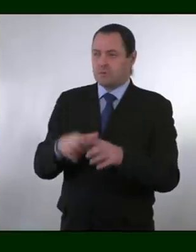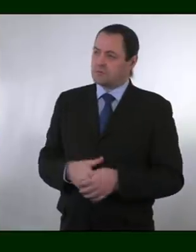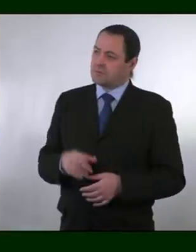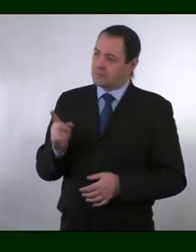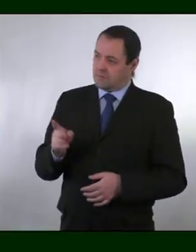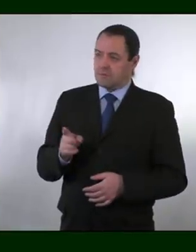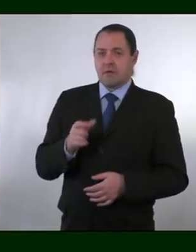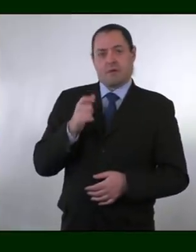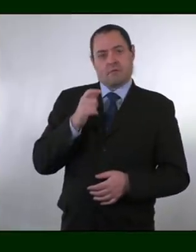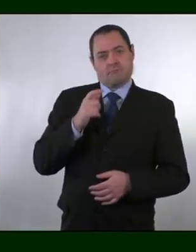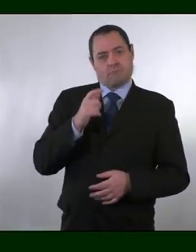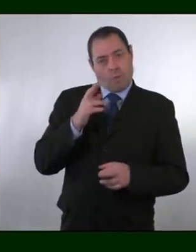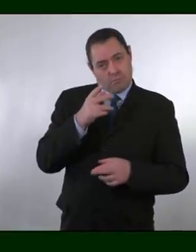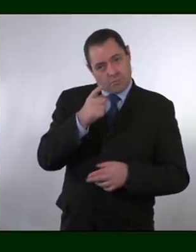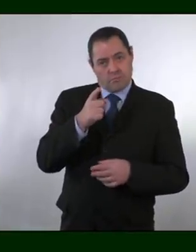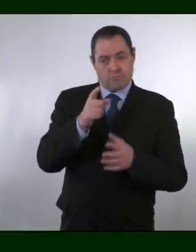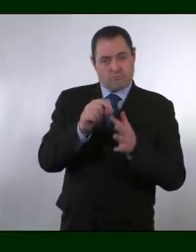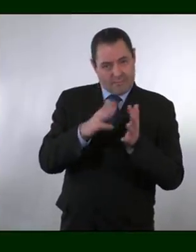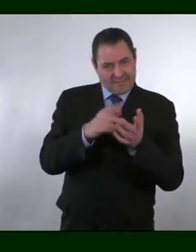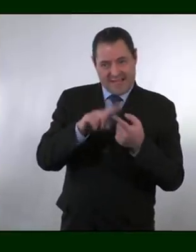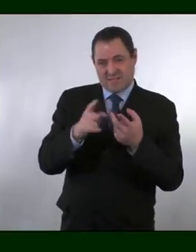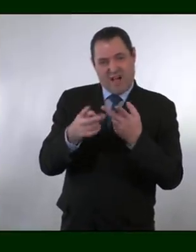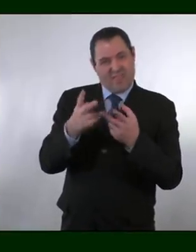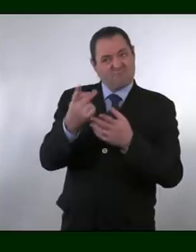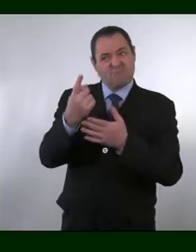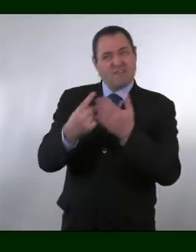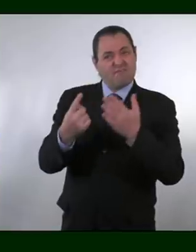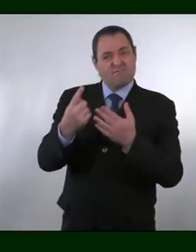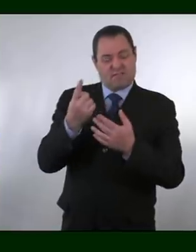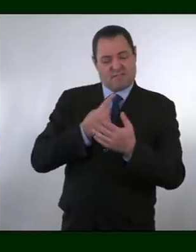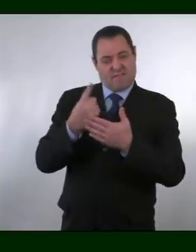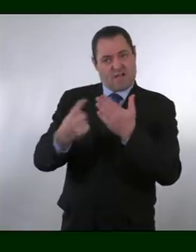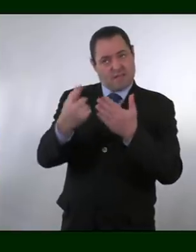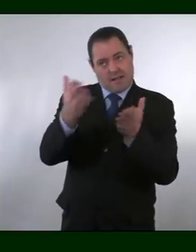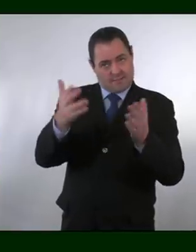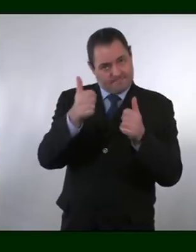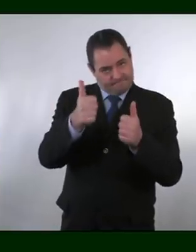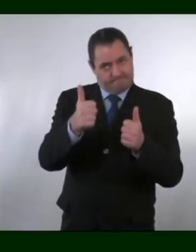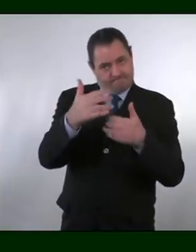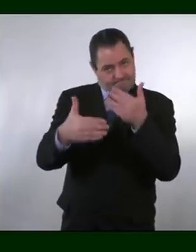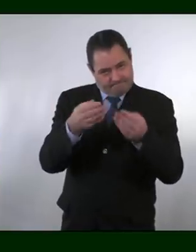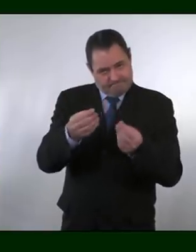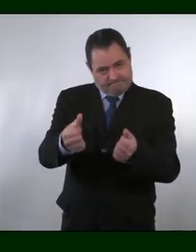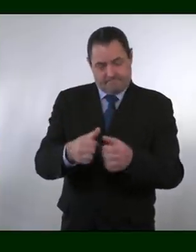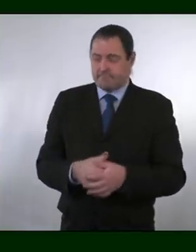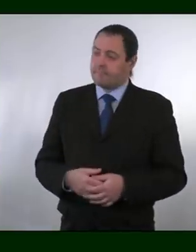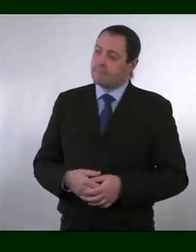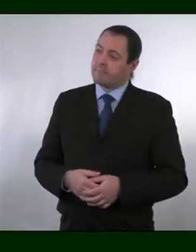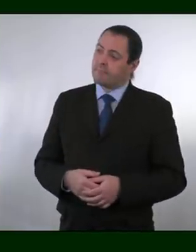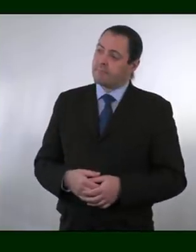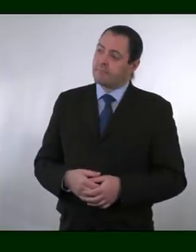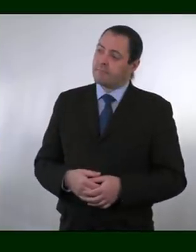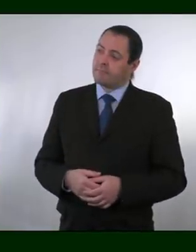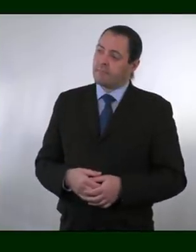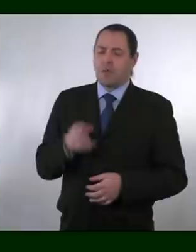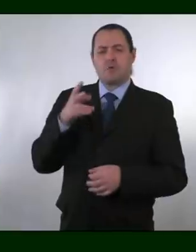are self-isolating well? Over the past 20 years, Westminster has imposed an extreme Brexit,